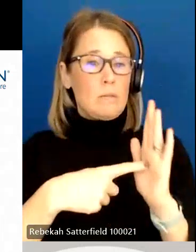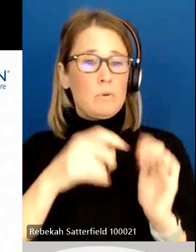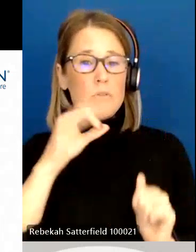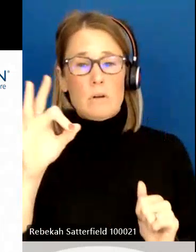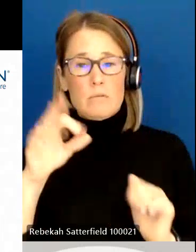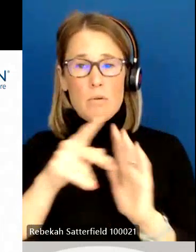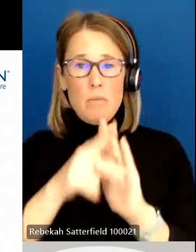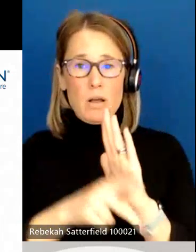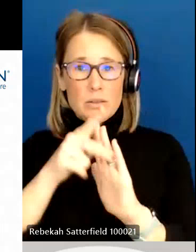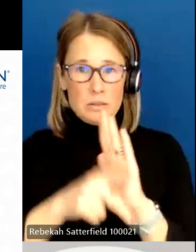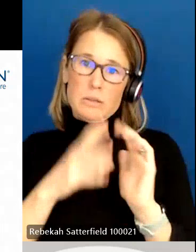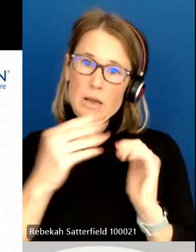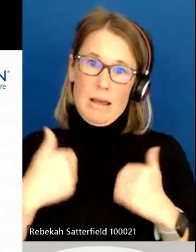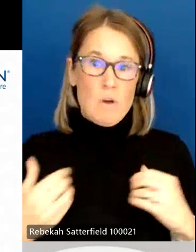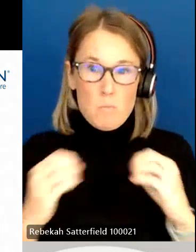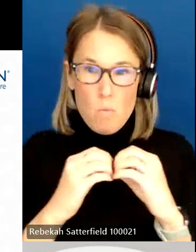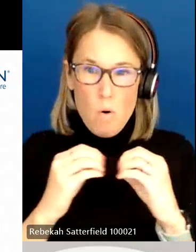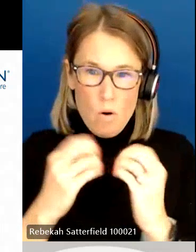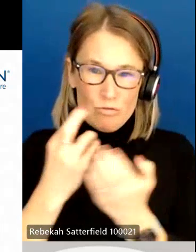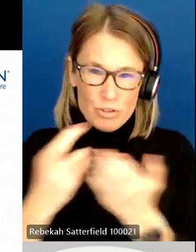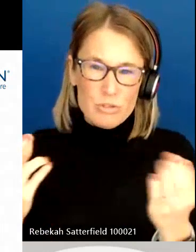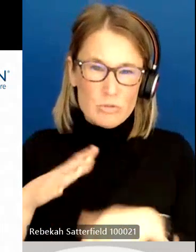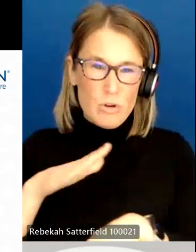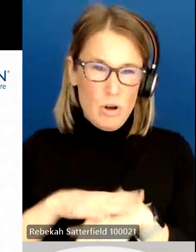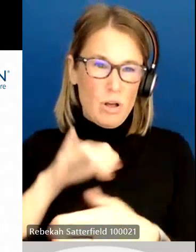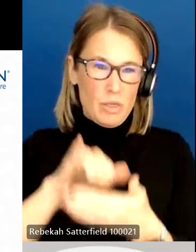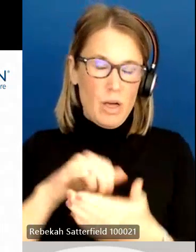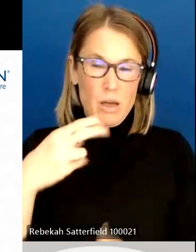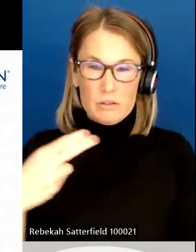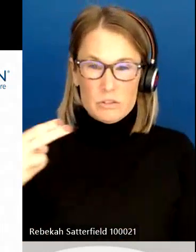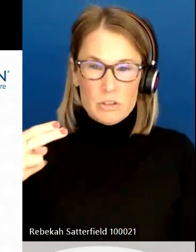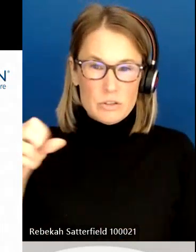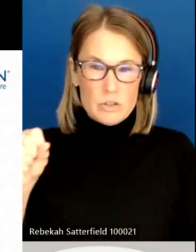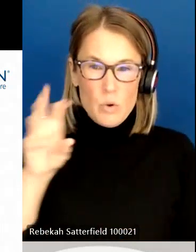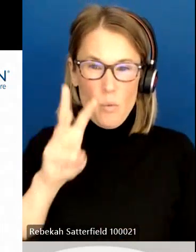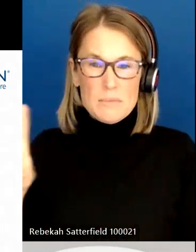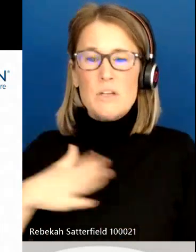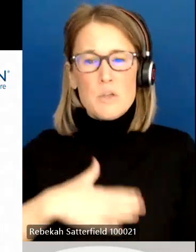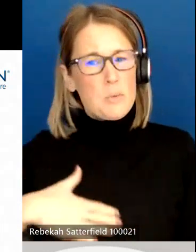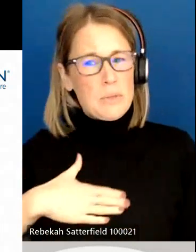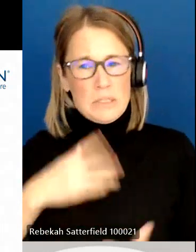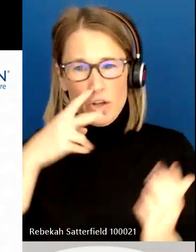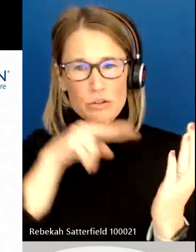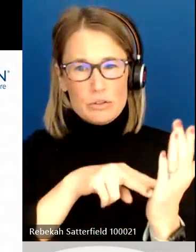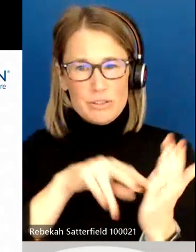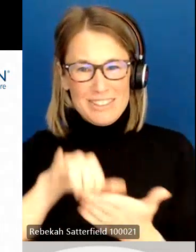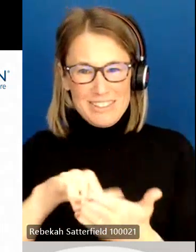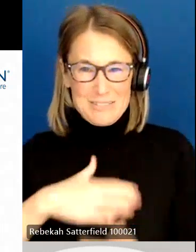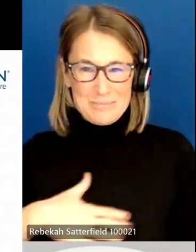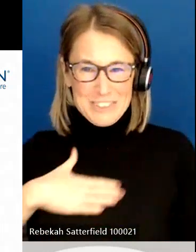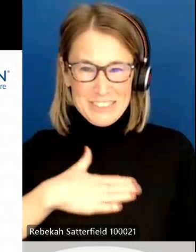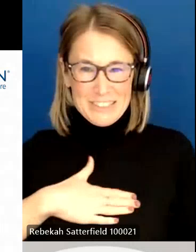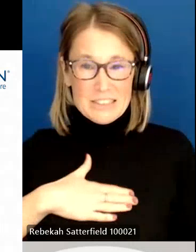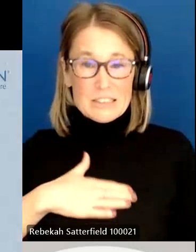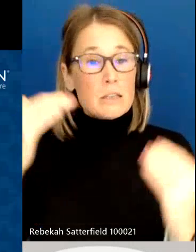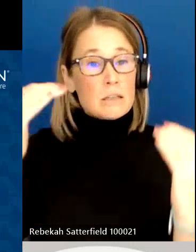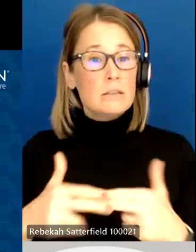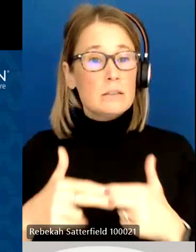and there's a lot more resources on the H HHS sites so please refer to those next slide please